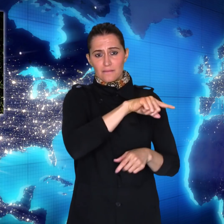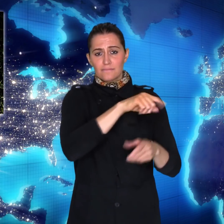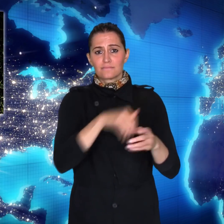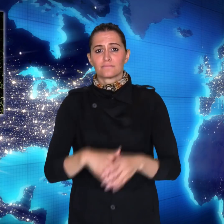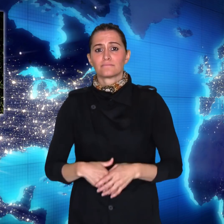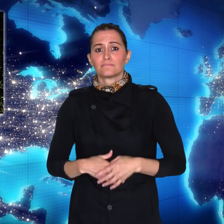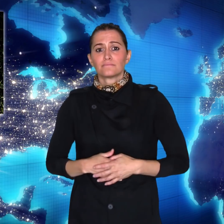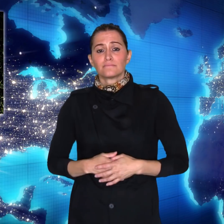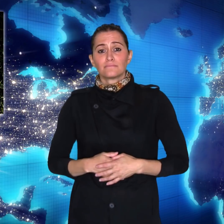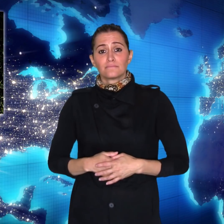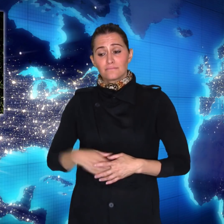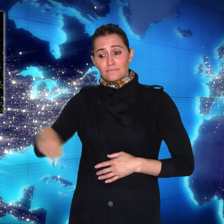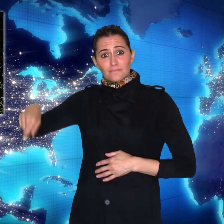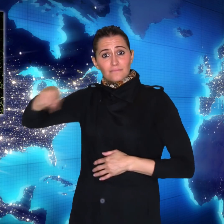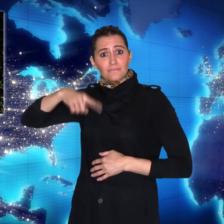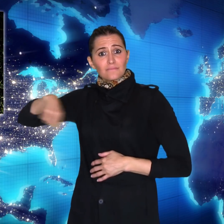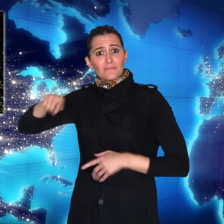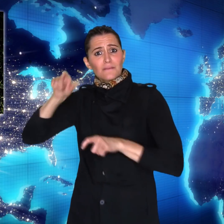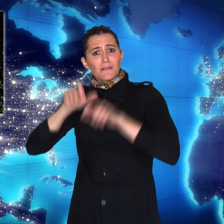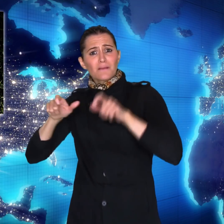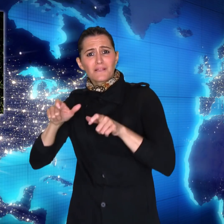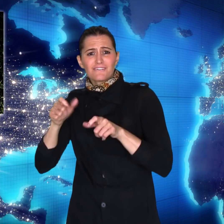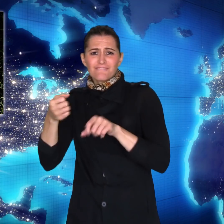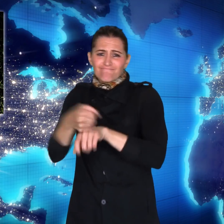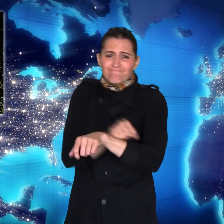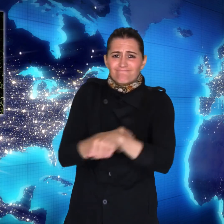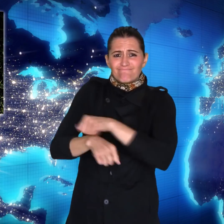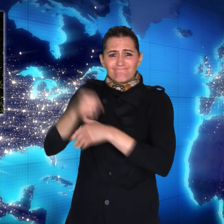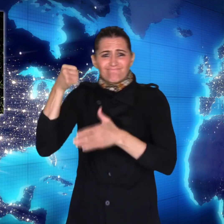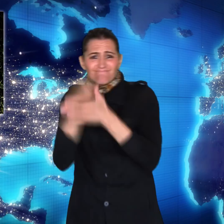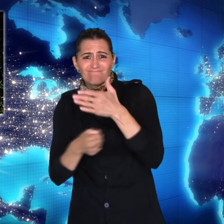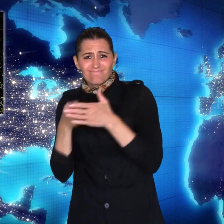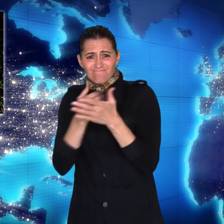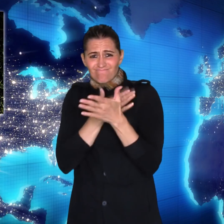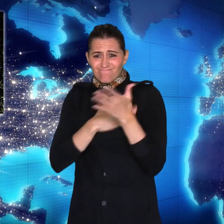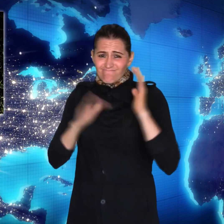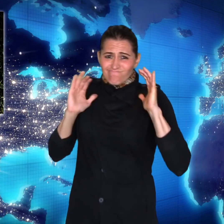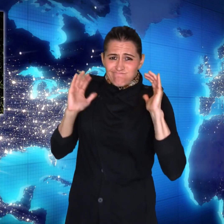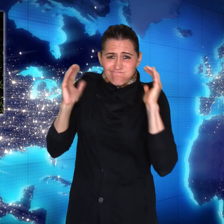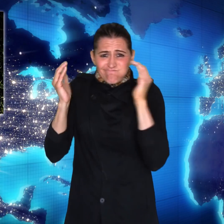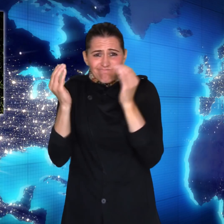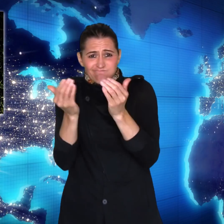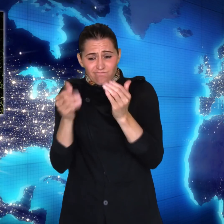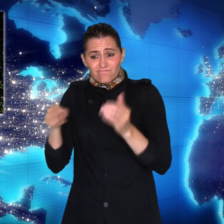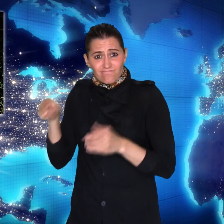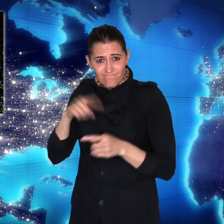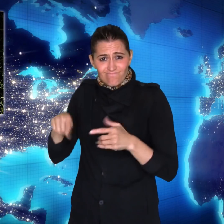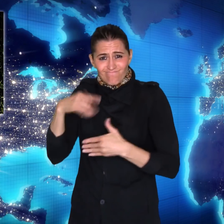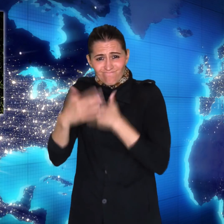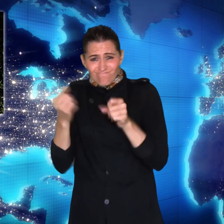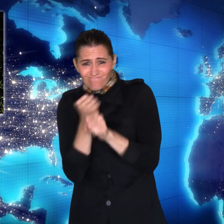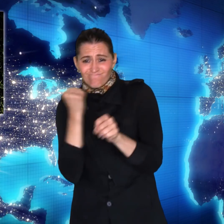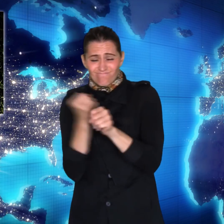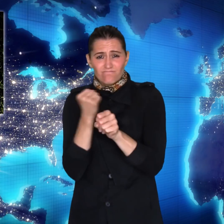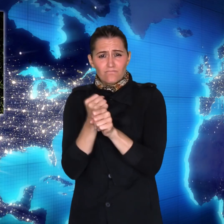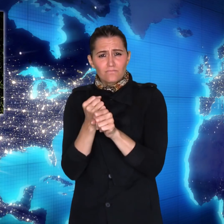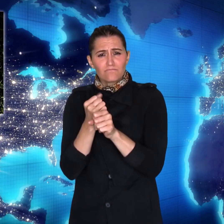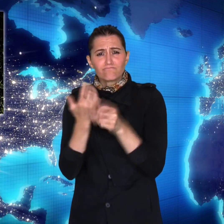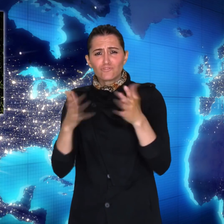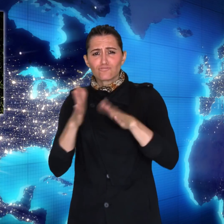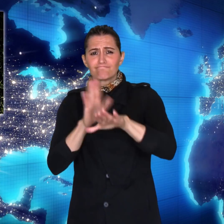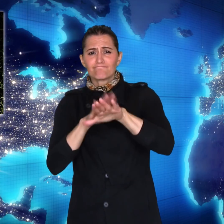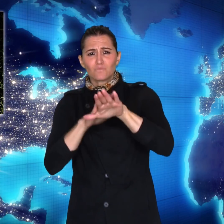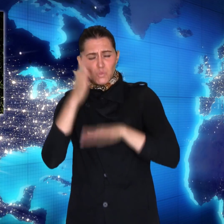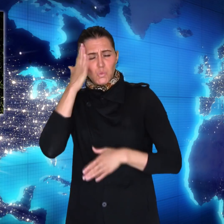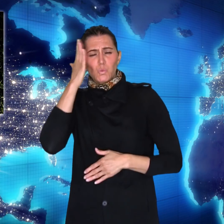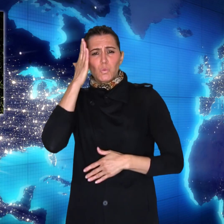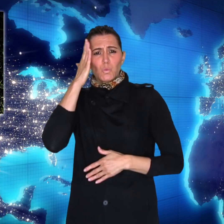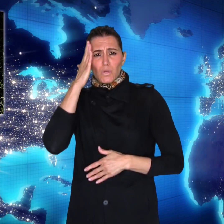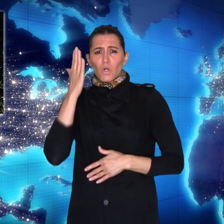Conservationists, however acknowledge